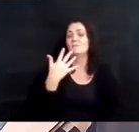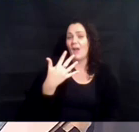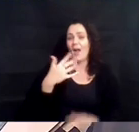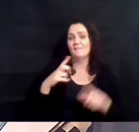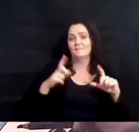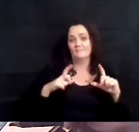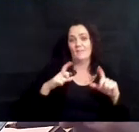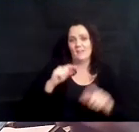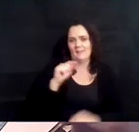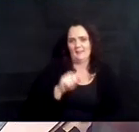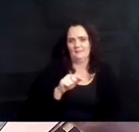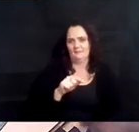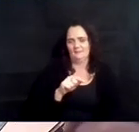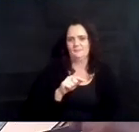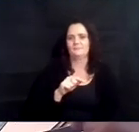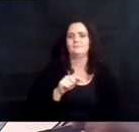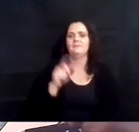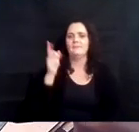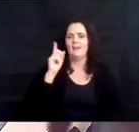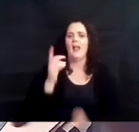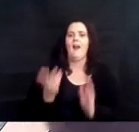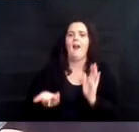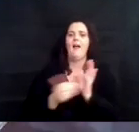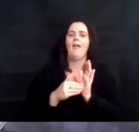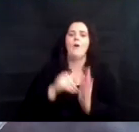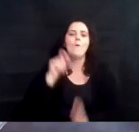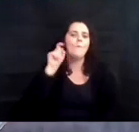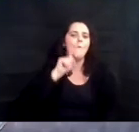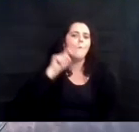Now, I'm going to start to add my water, alright so now